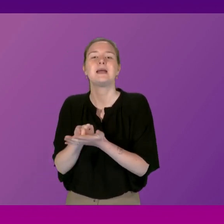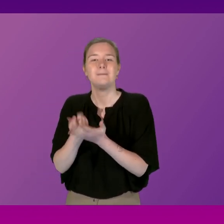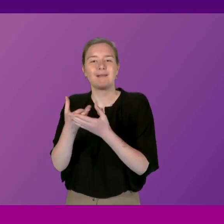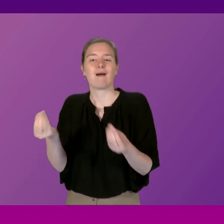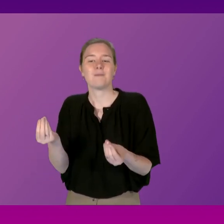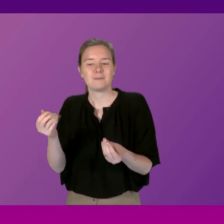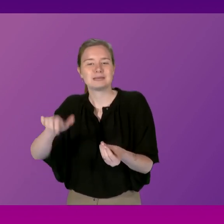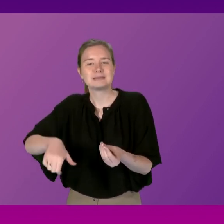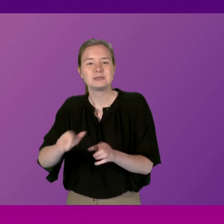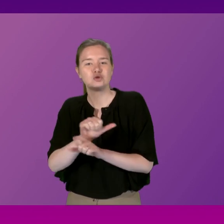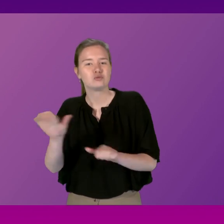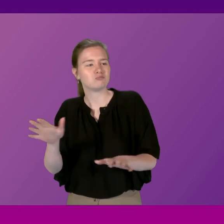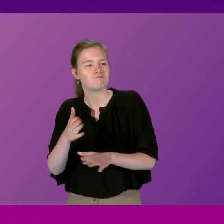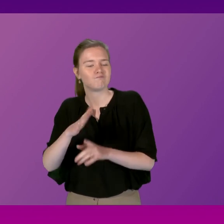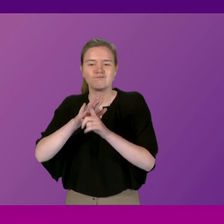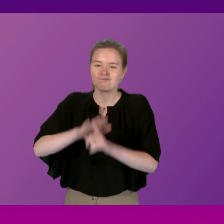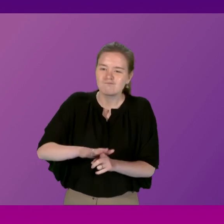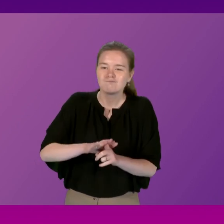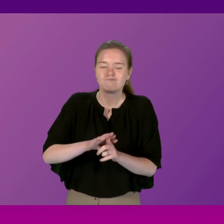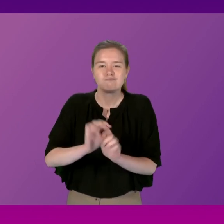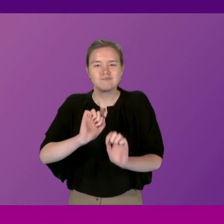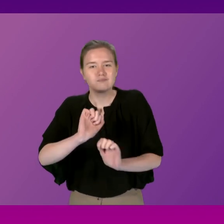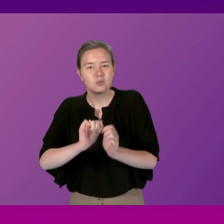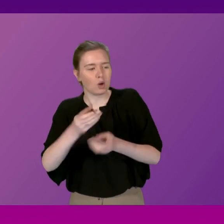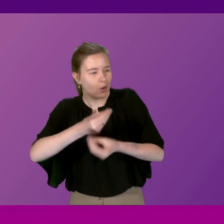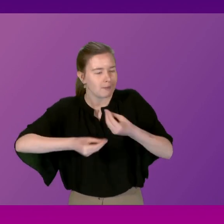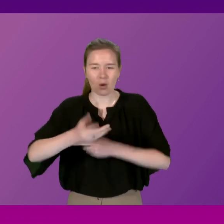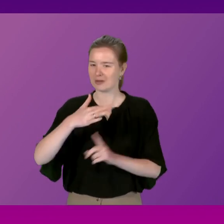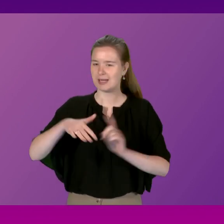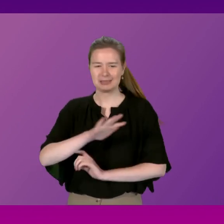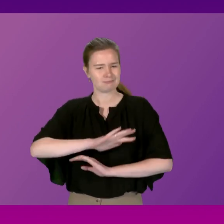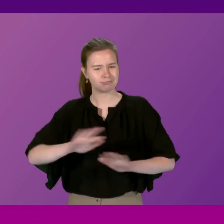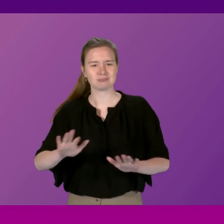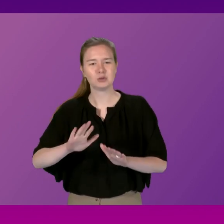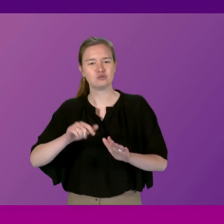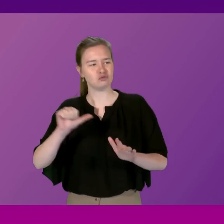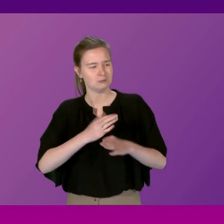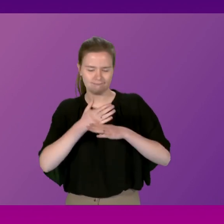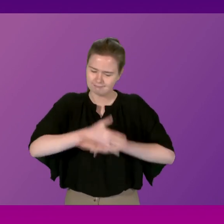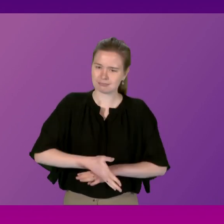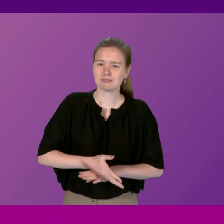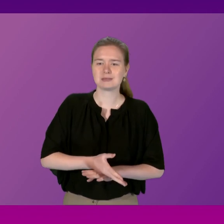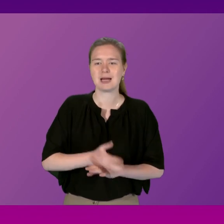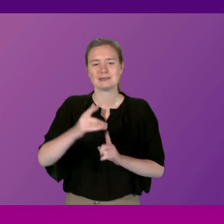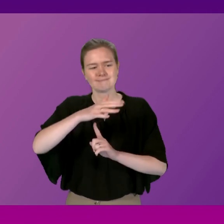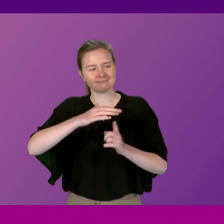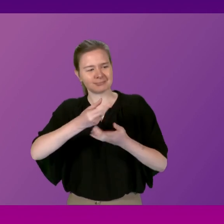There should be no discrimination in our economy or society, and we must work harder to root it out.